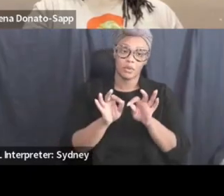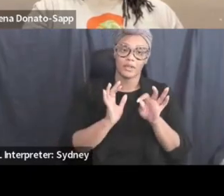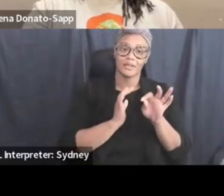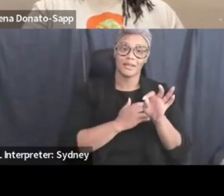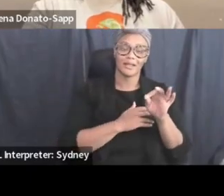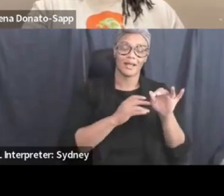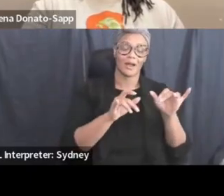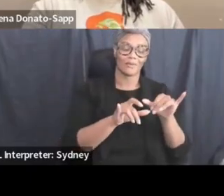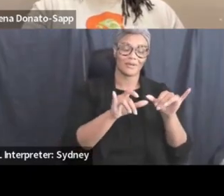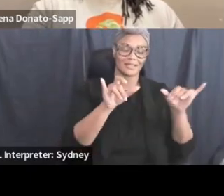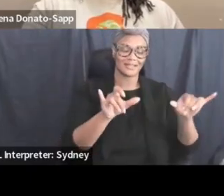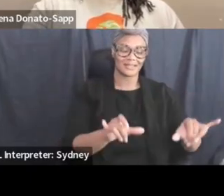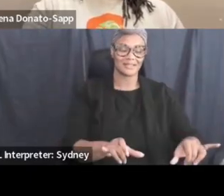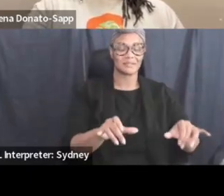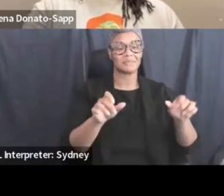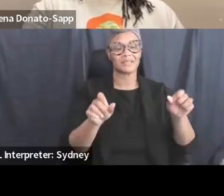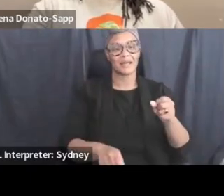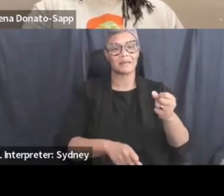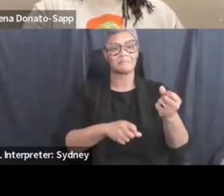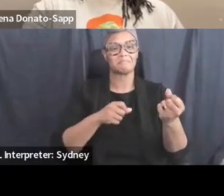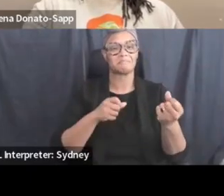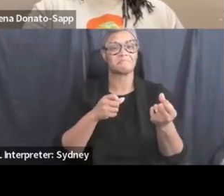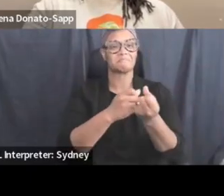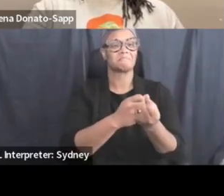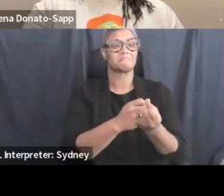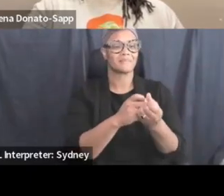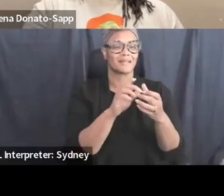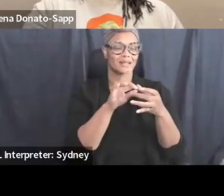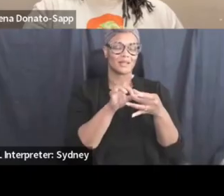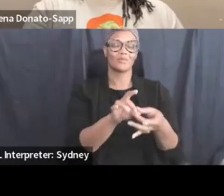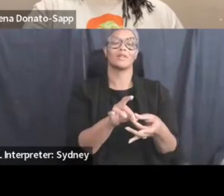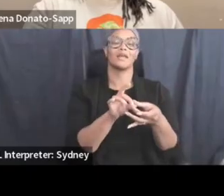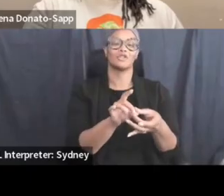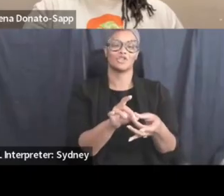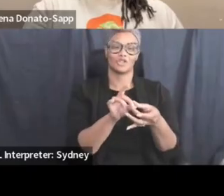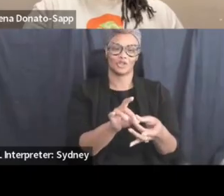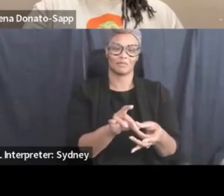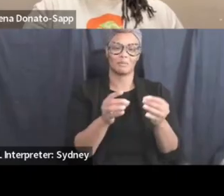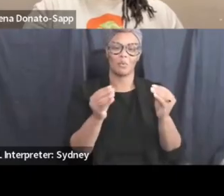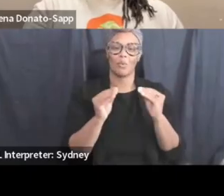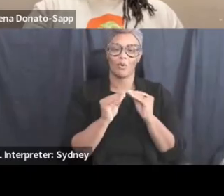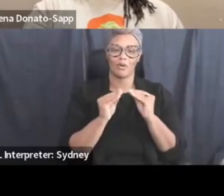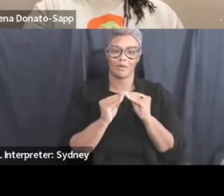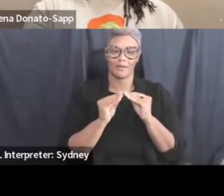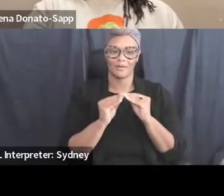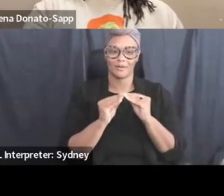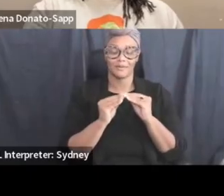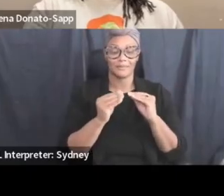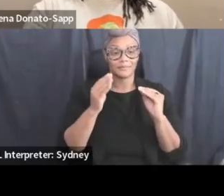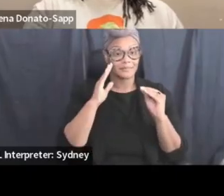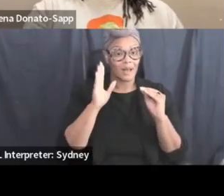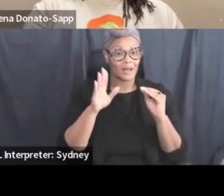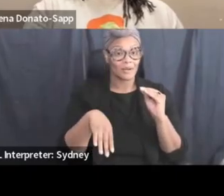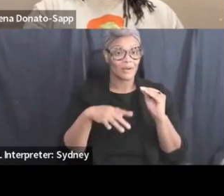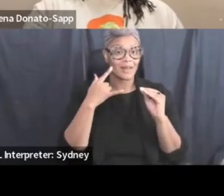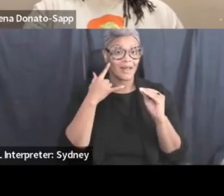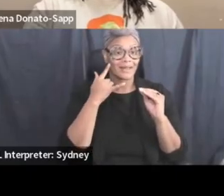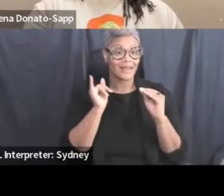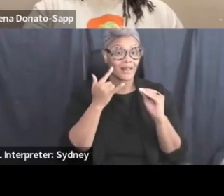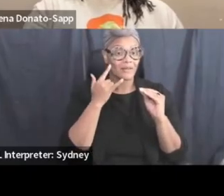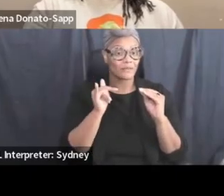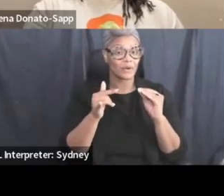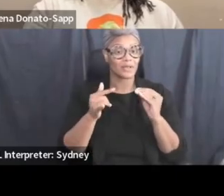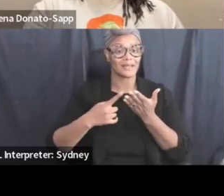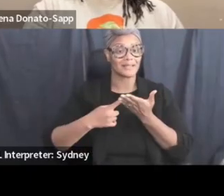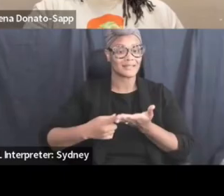actively. Um especially as I know California is exploring concepts of community schools. Um,